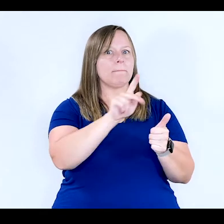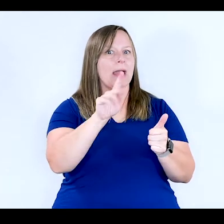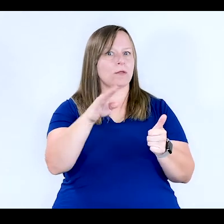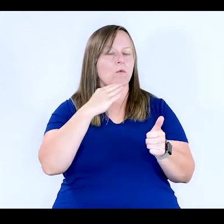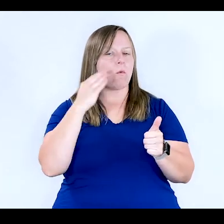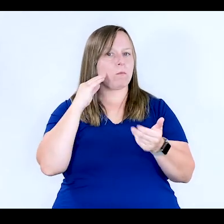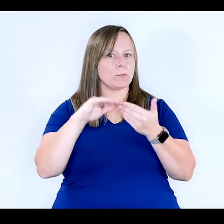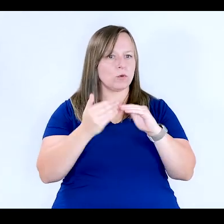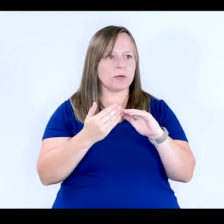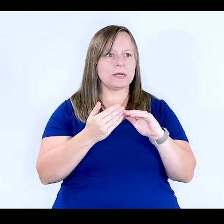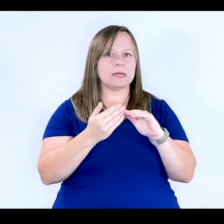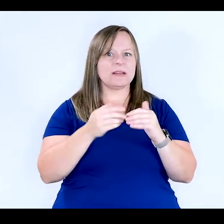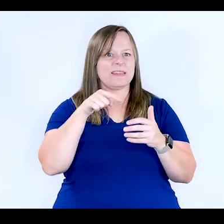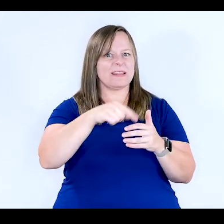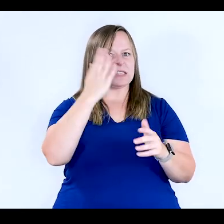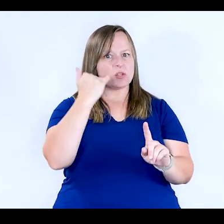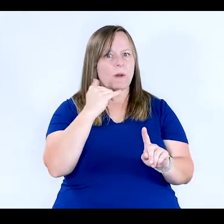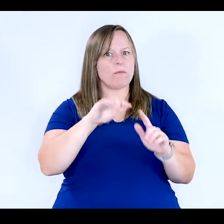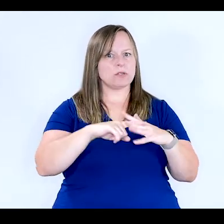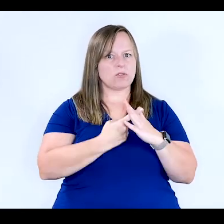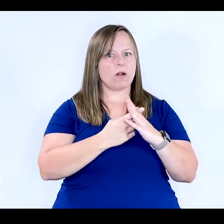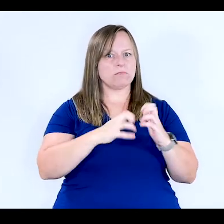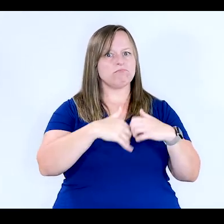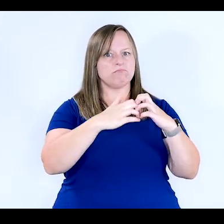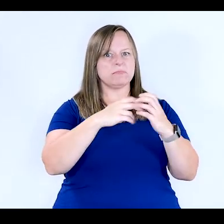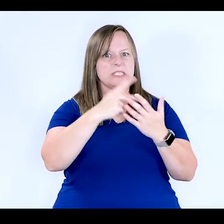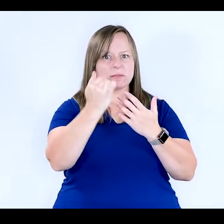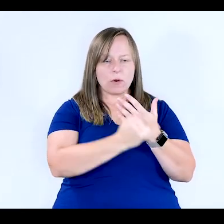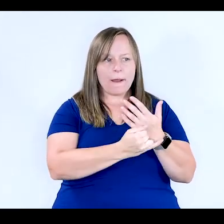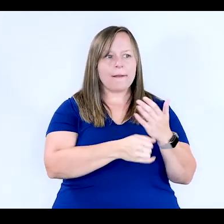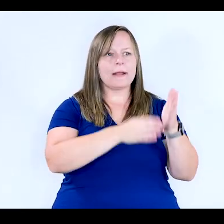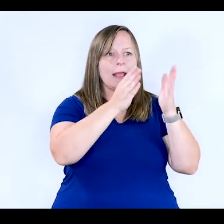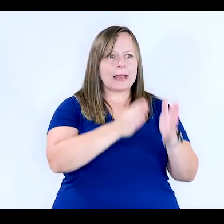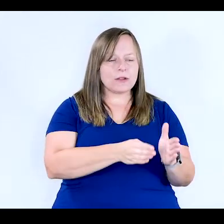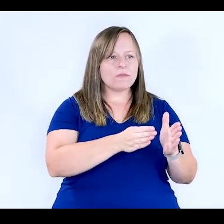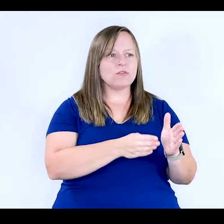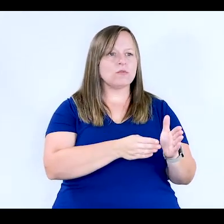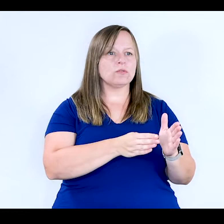community. And this is why we've started this project. So individuals are often